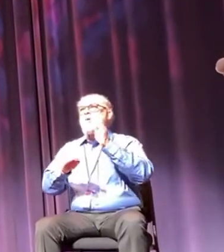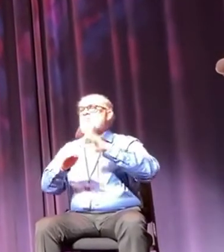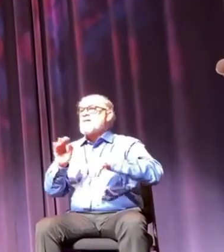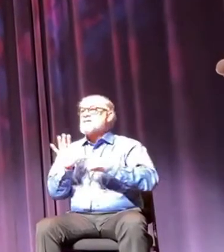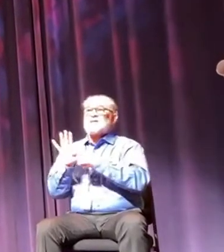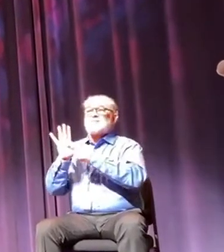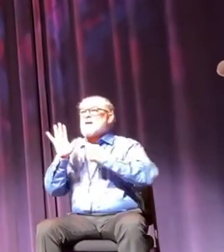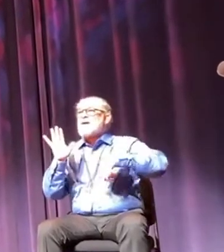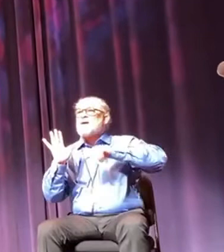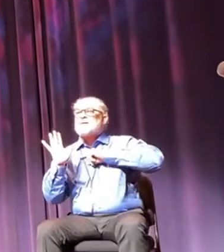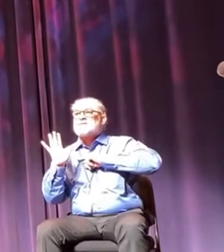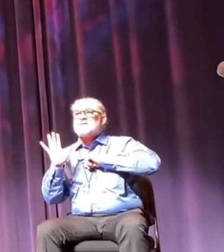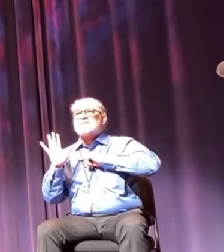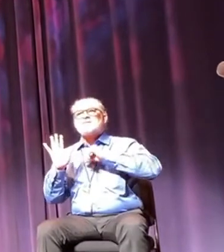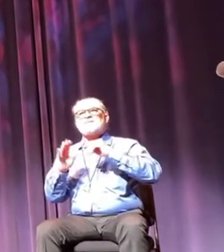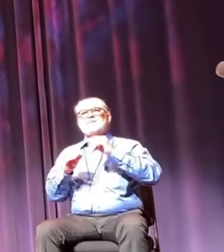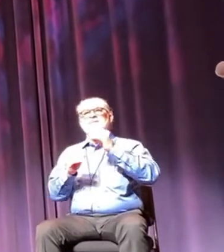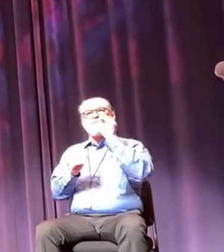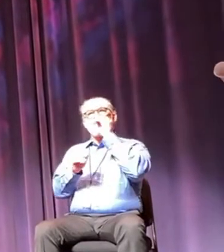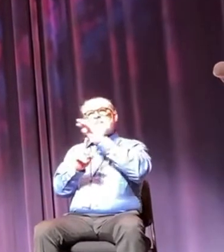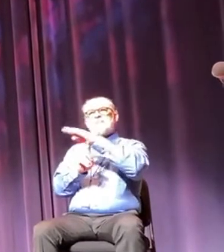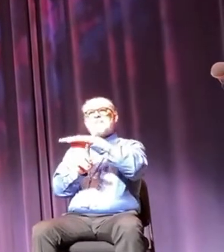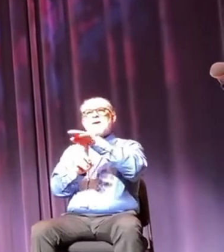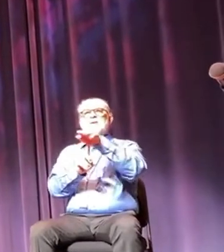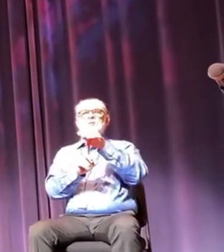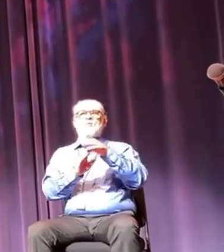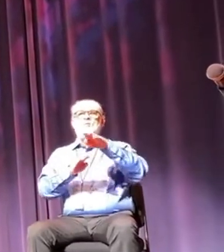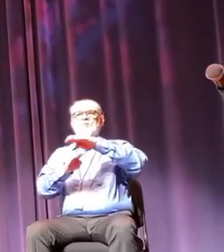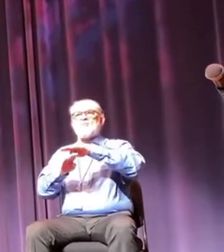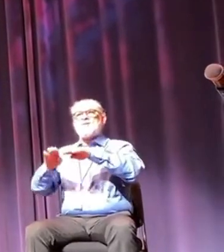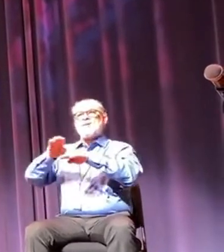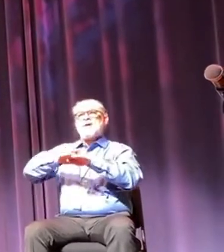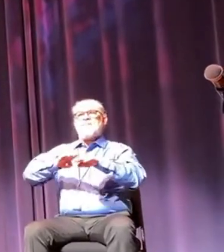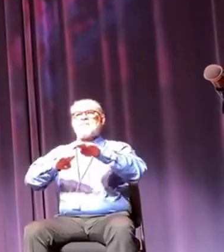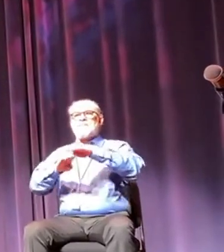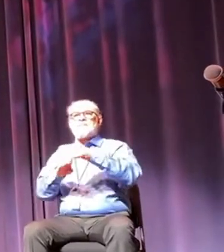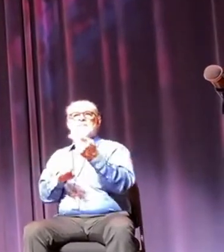us, petals in overlap, us, an ampersand on fire.